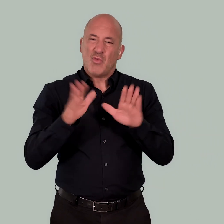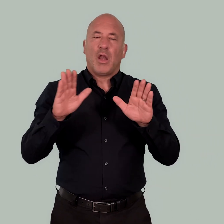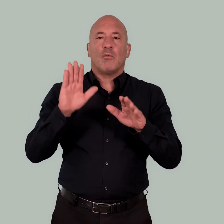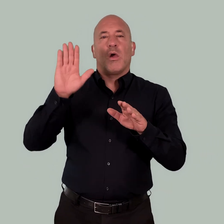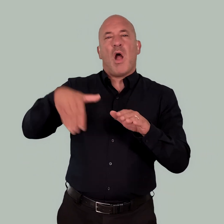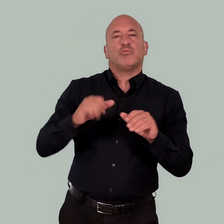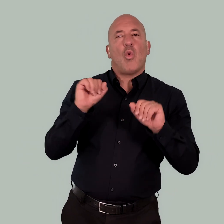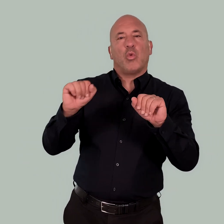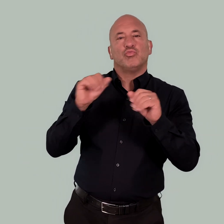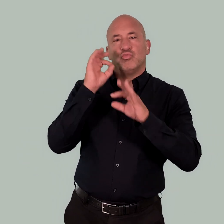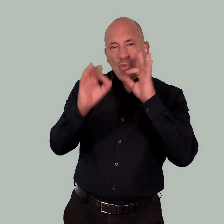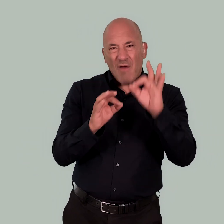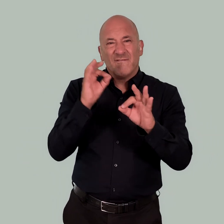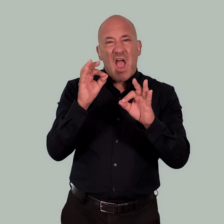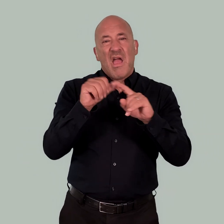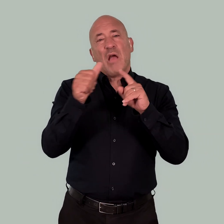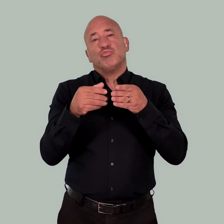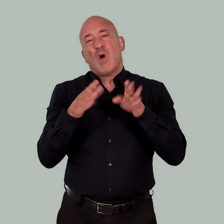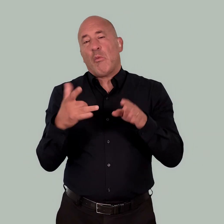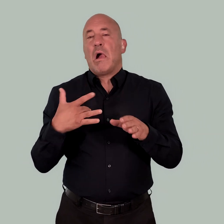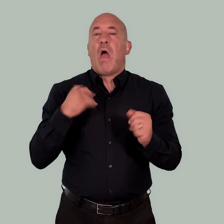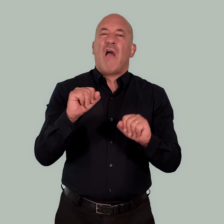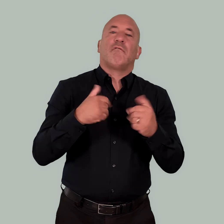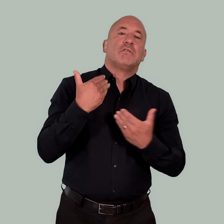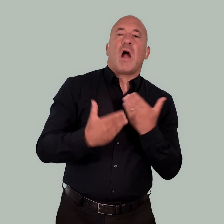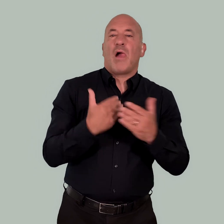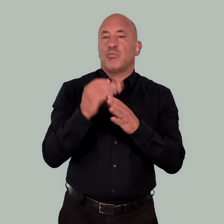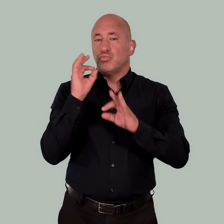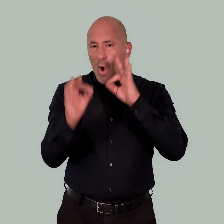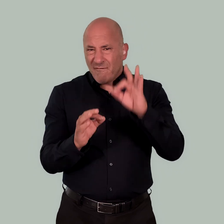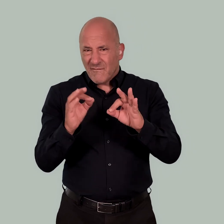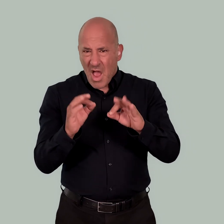the General Household Survey and subsequent General Lifestyle Survey